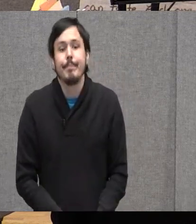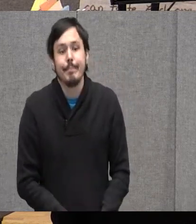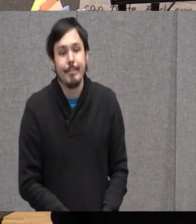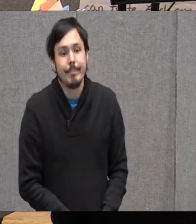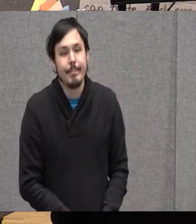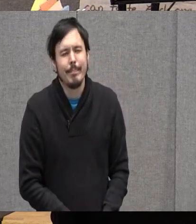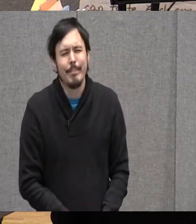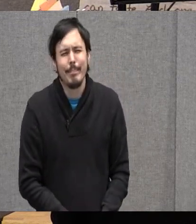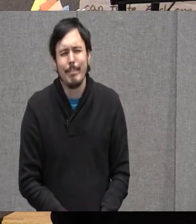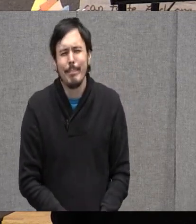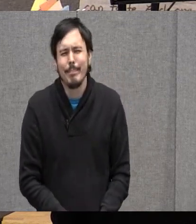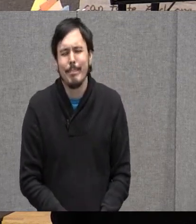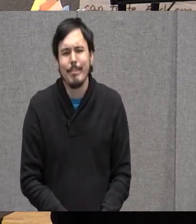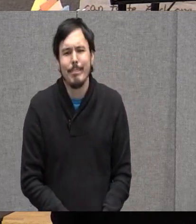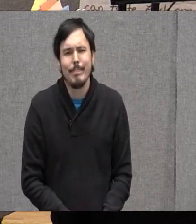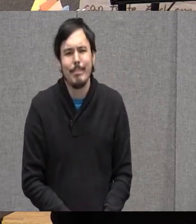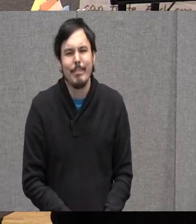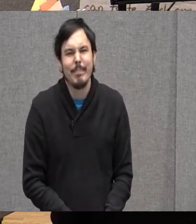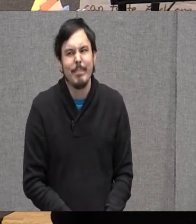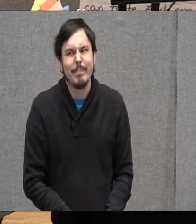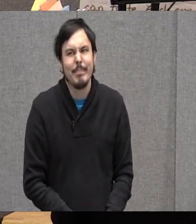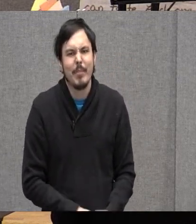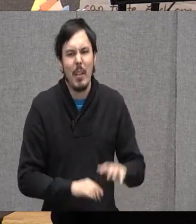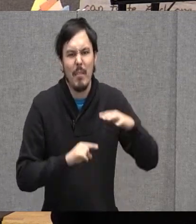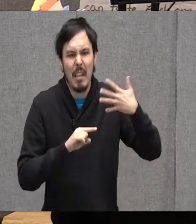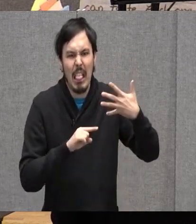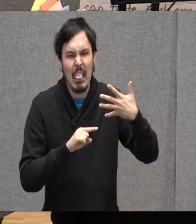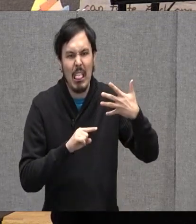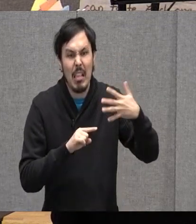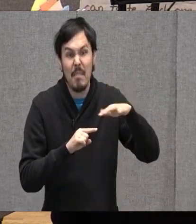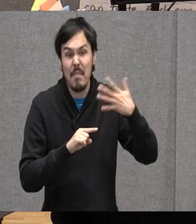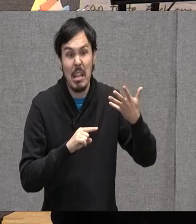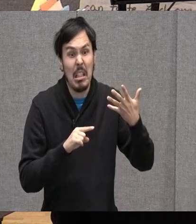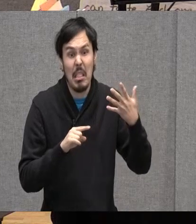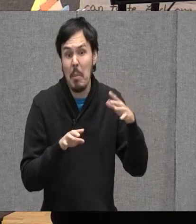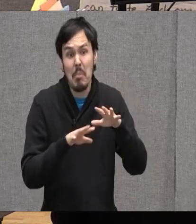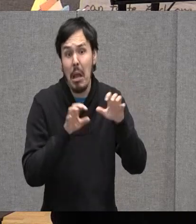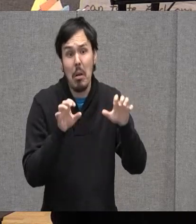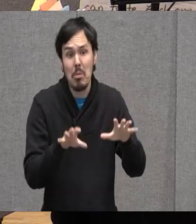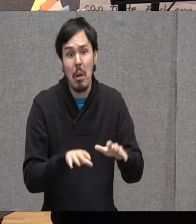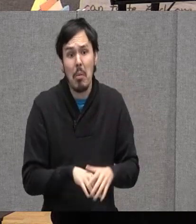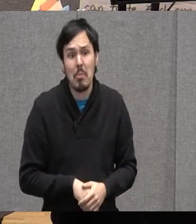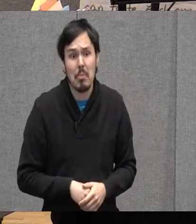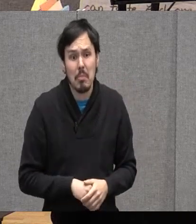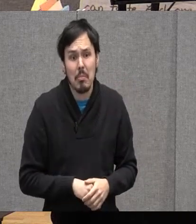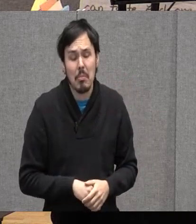Hmm. Maybe I could fit another pot in here. I don't know. Let's see. I only have 12,